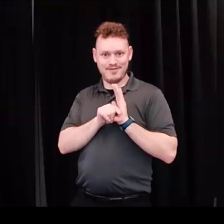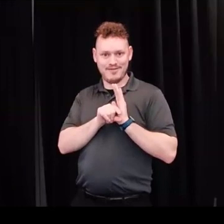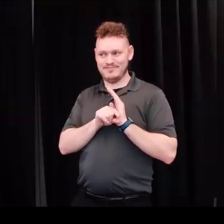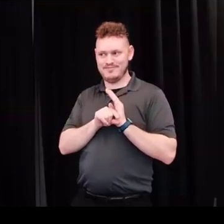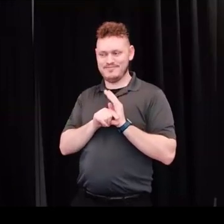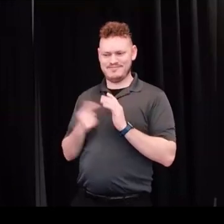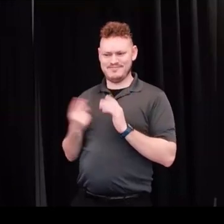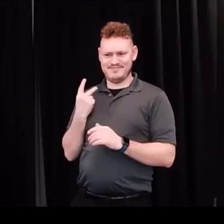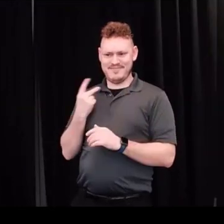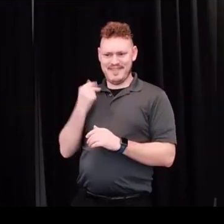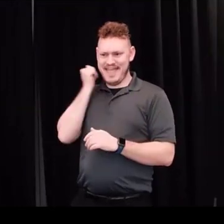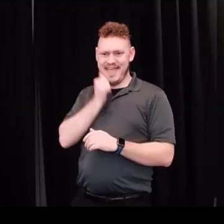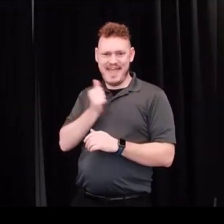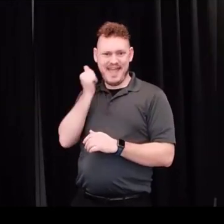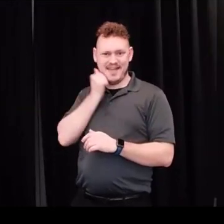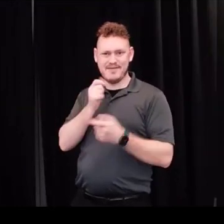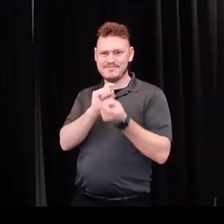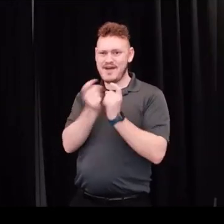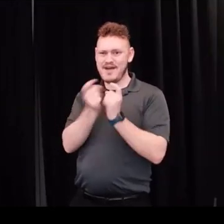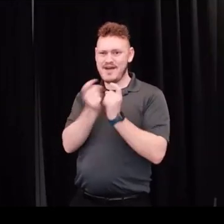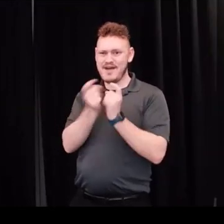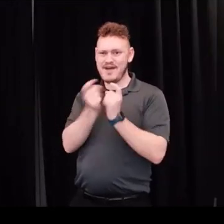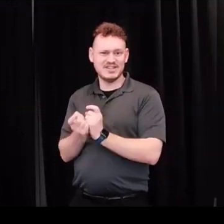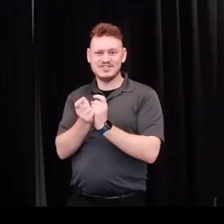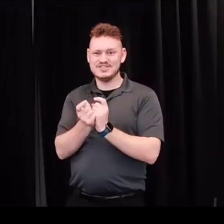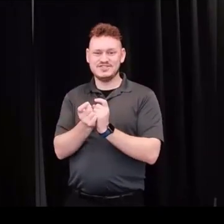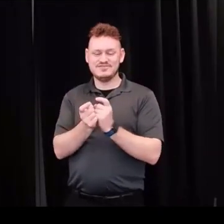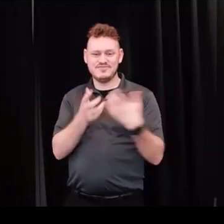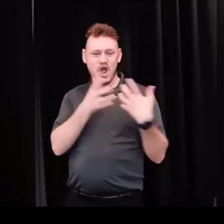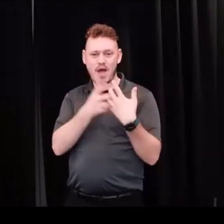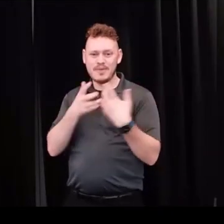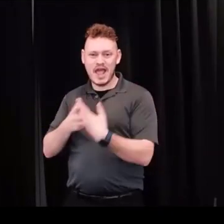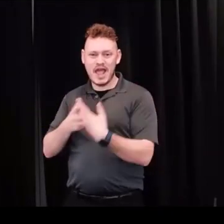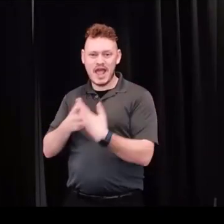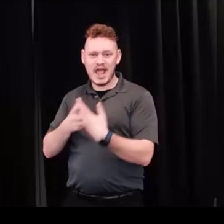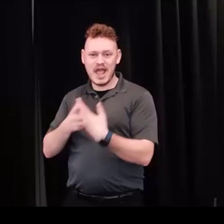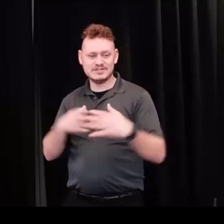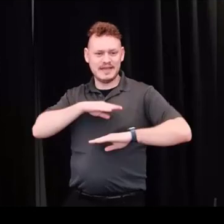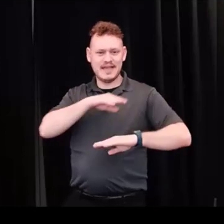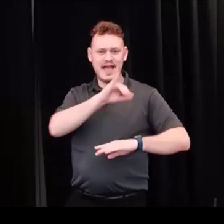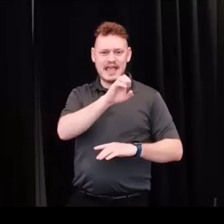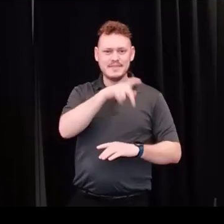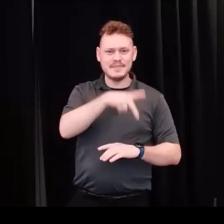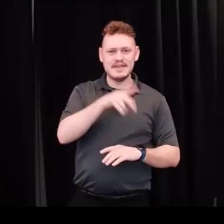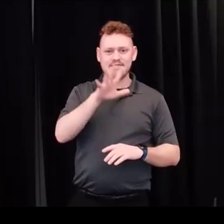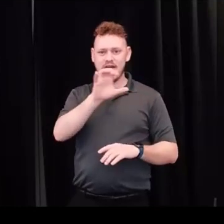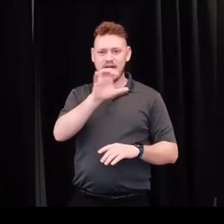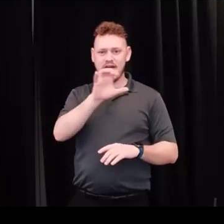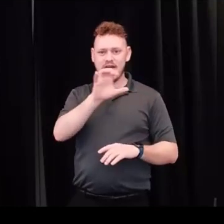day modifications accommodations, meeting IEP plan goals, 504 goals, that's a part of our everyday